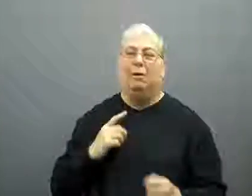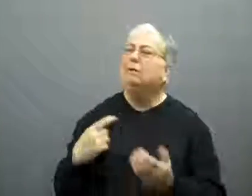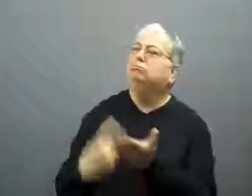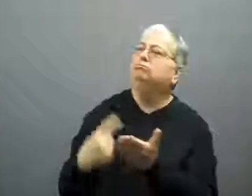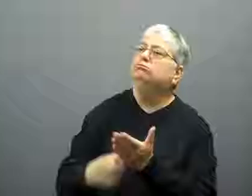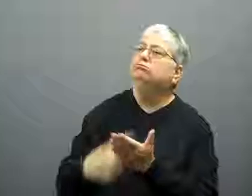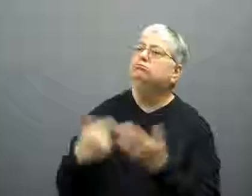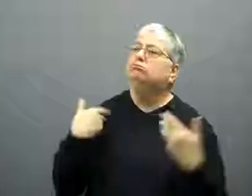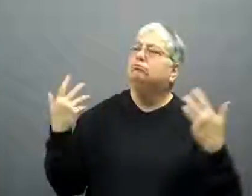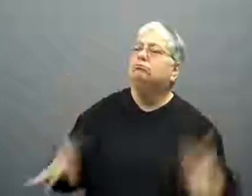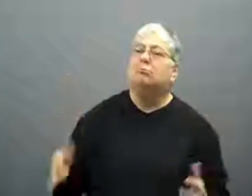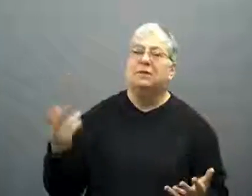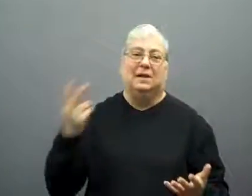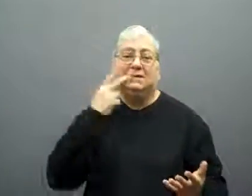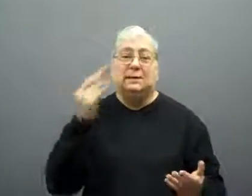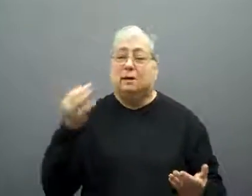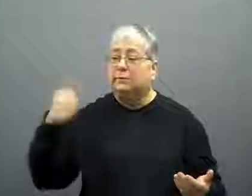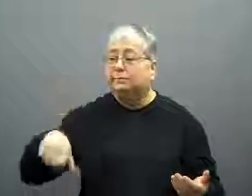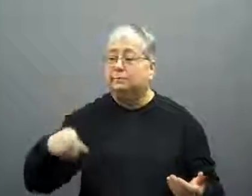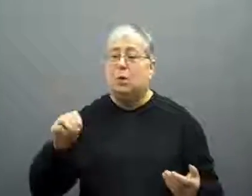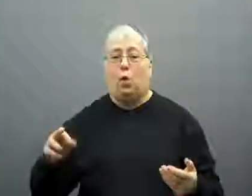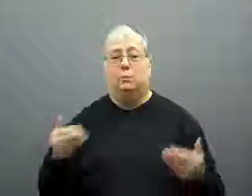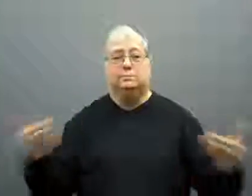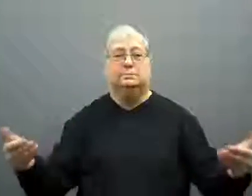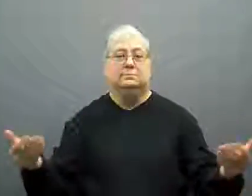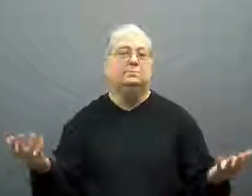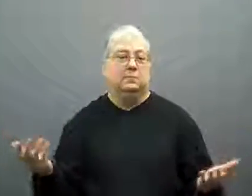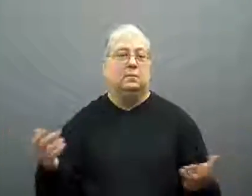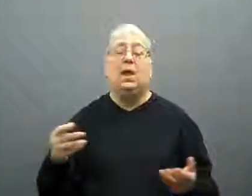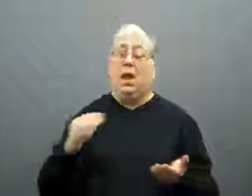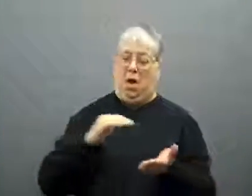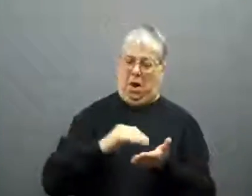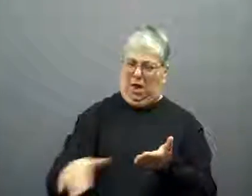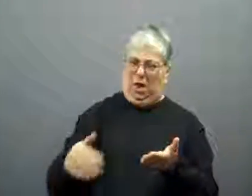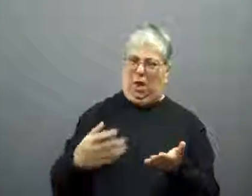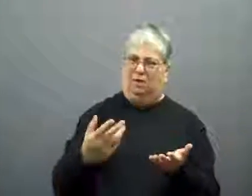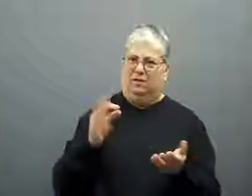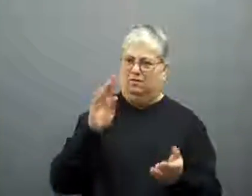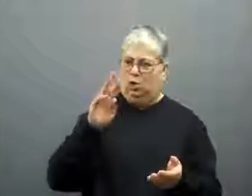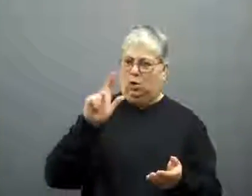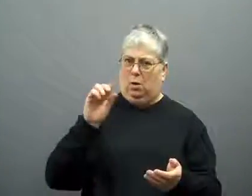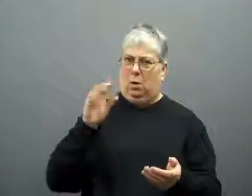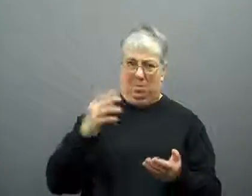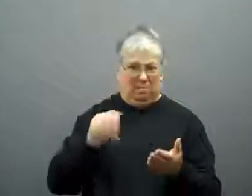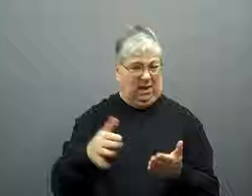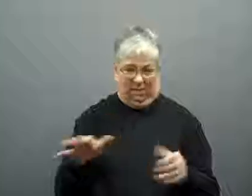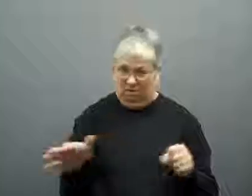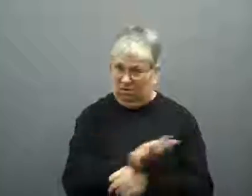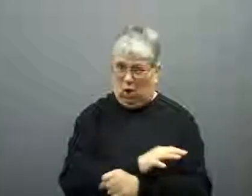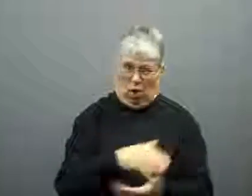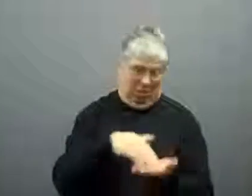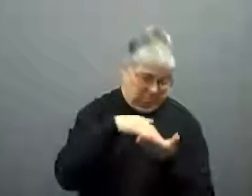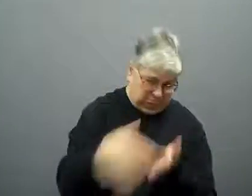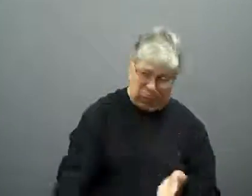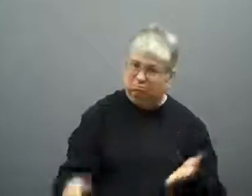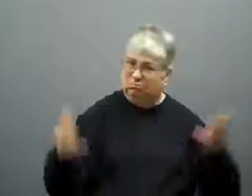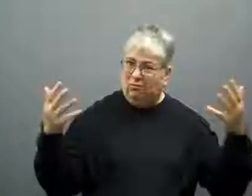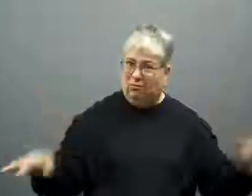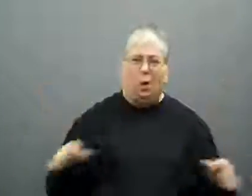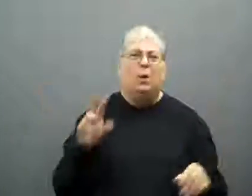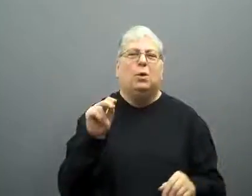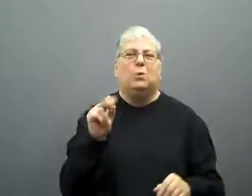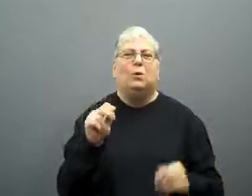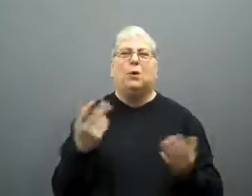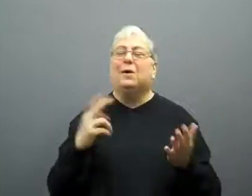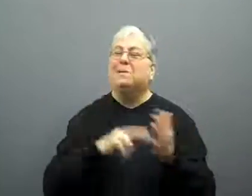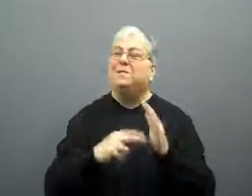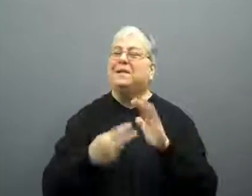They can plead their case and see what the decision is.